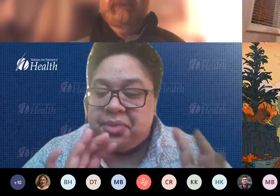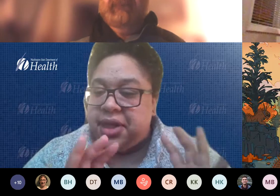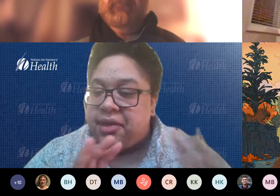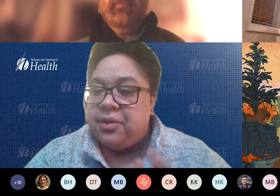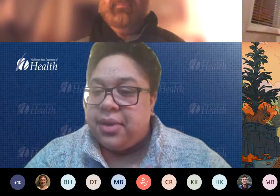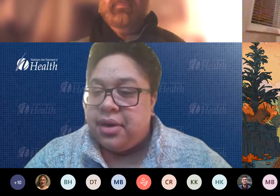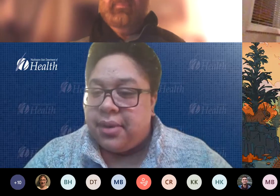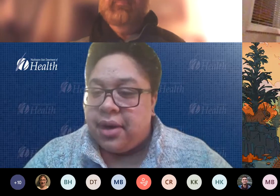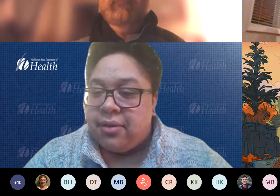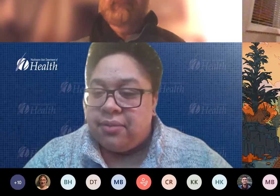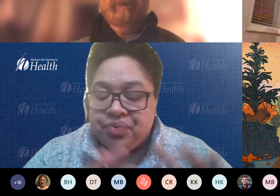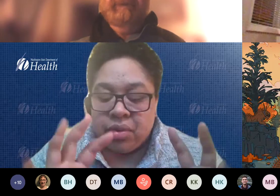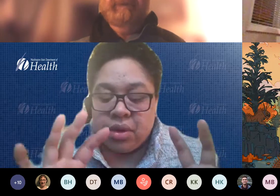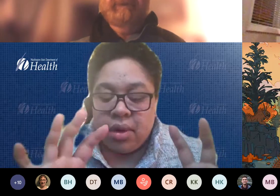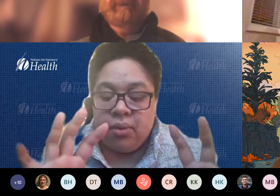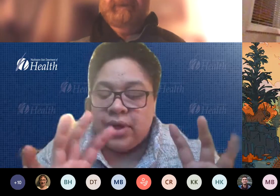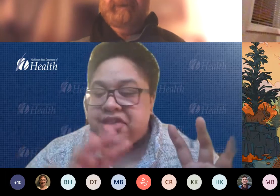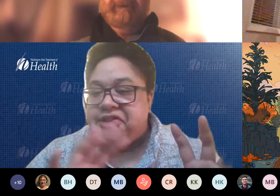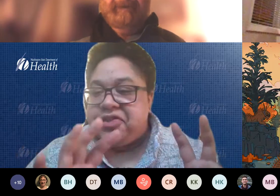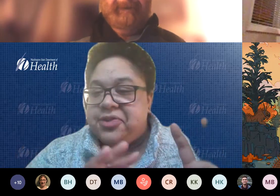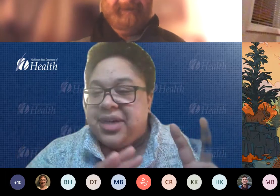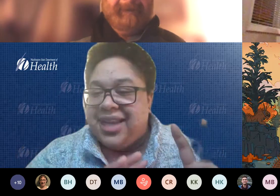We did speak a little bit about what to do